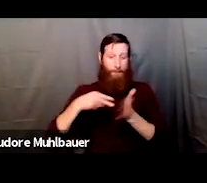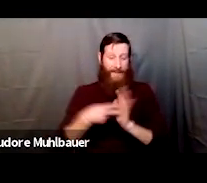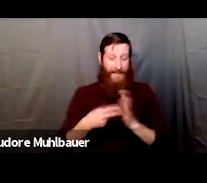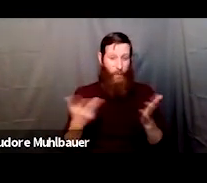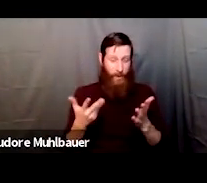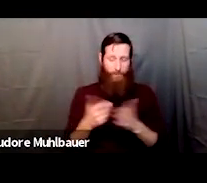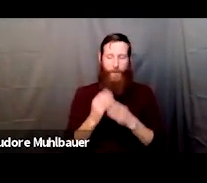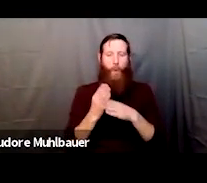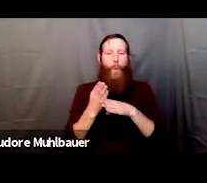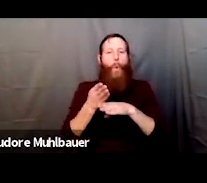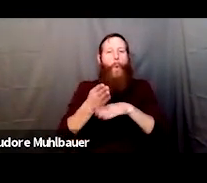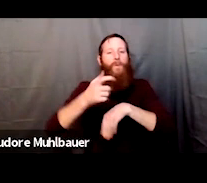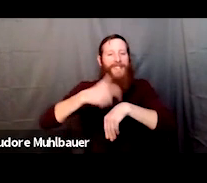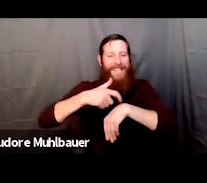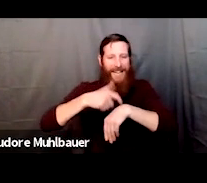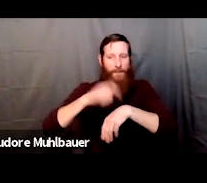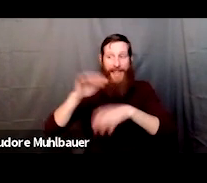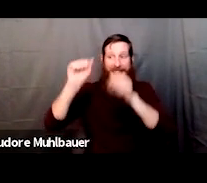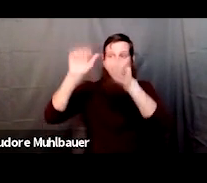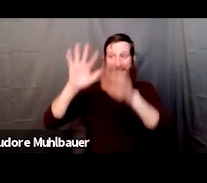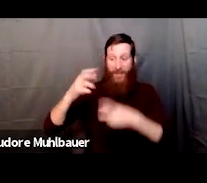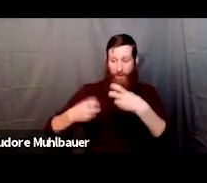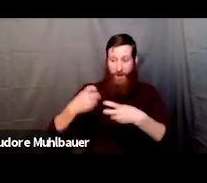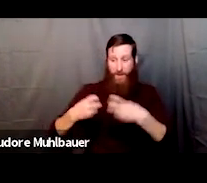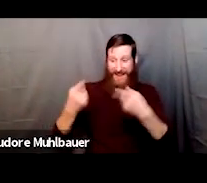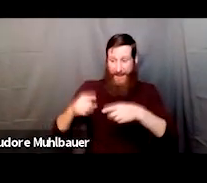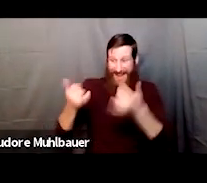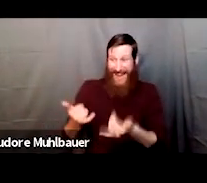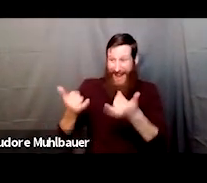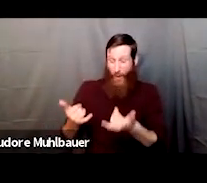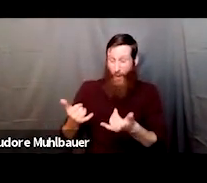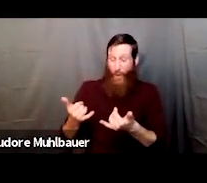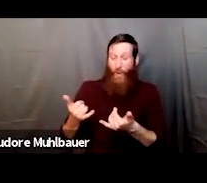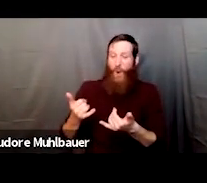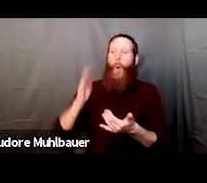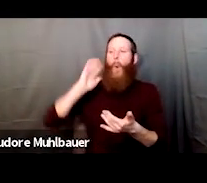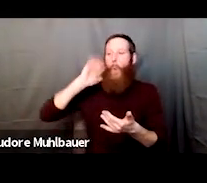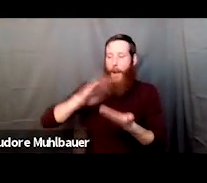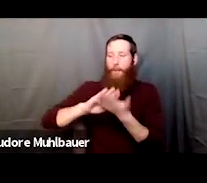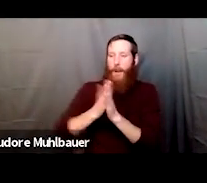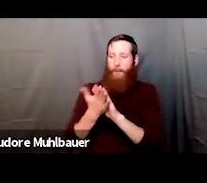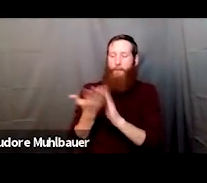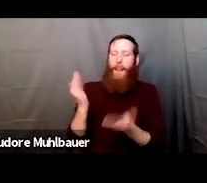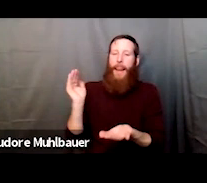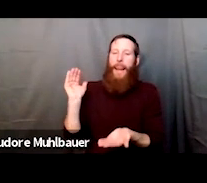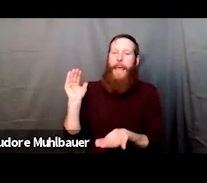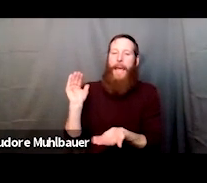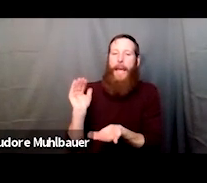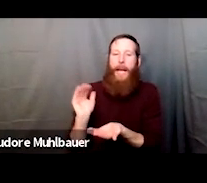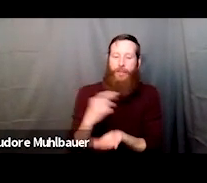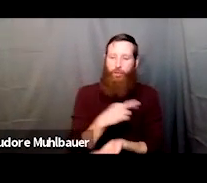they are saying that over time the avalanche problem as it exists right now is going to get less bad, that the avalanche problem is going to reduce.